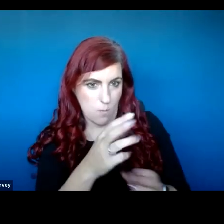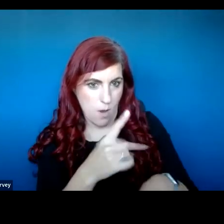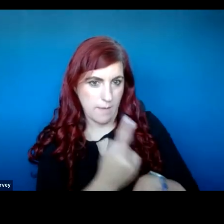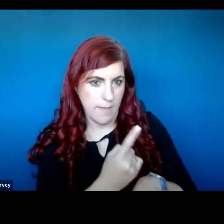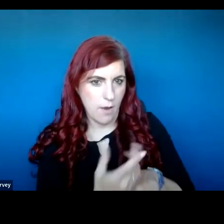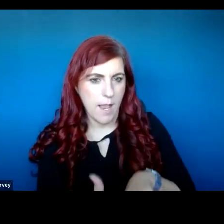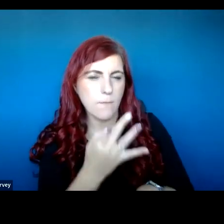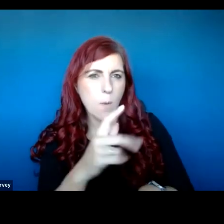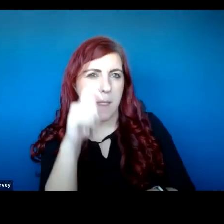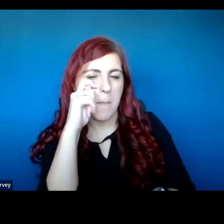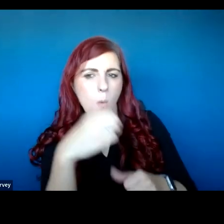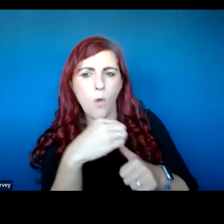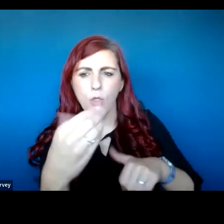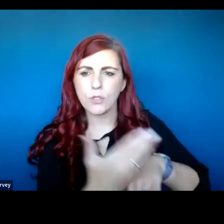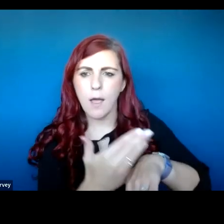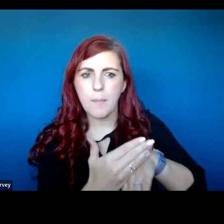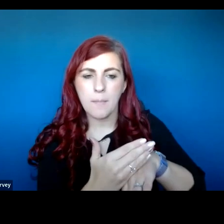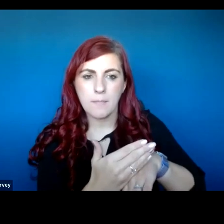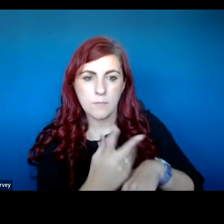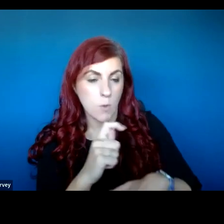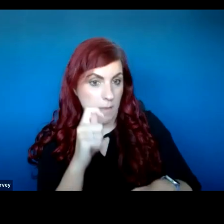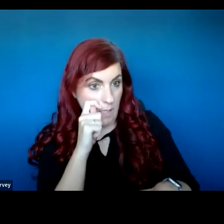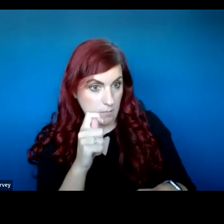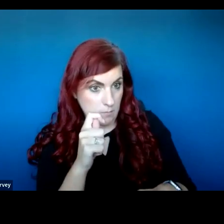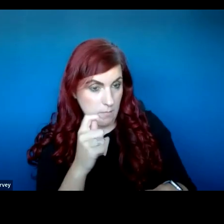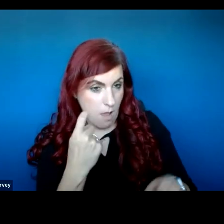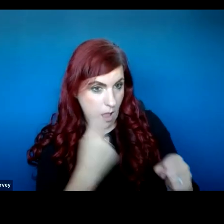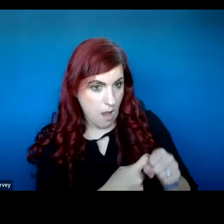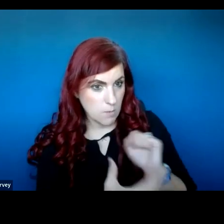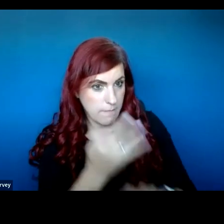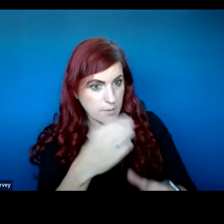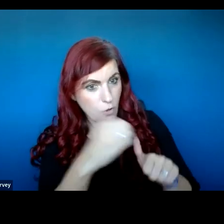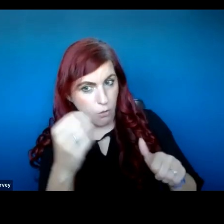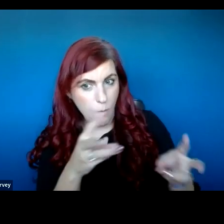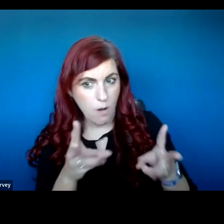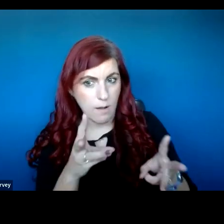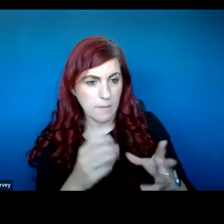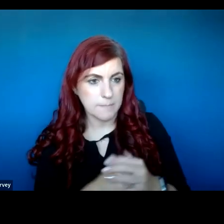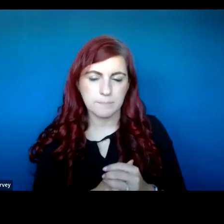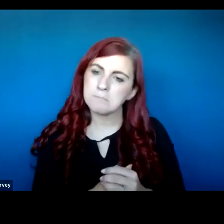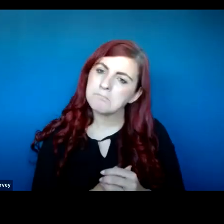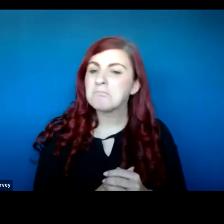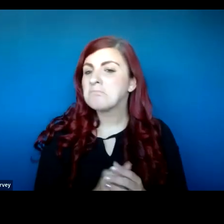look for other work, do you think that would be hard for you to find? Not really.